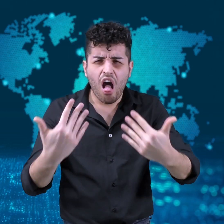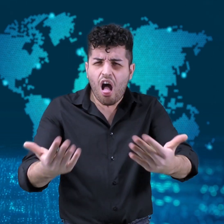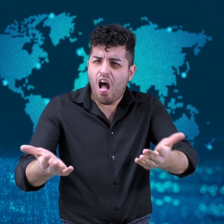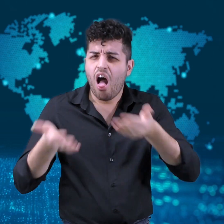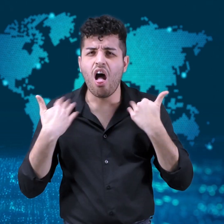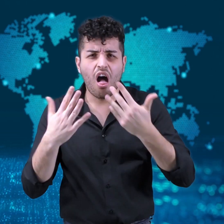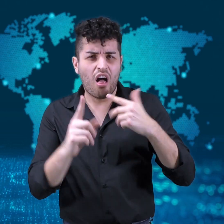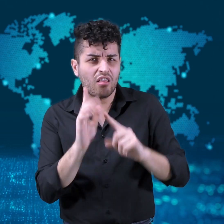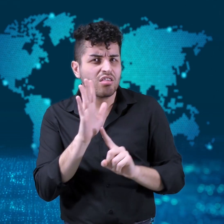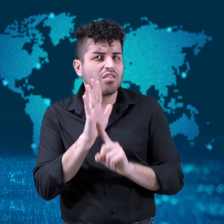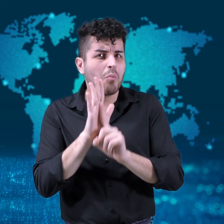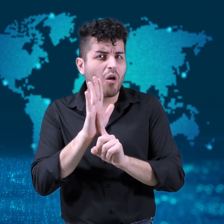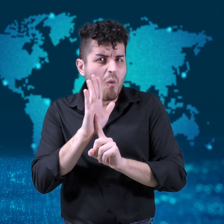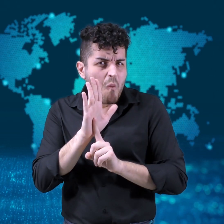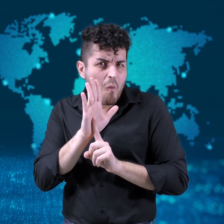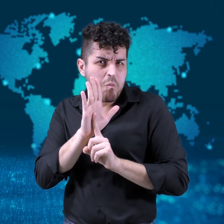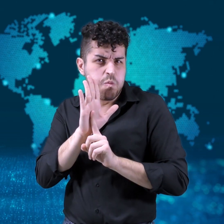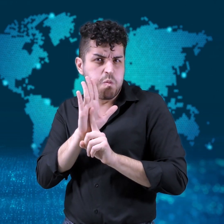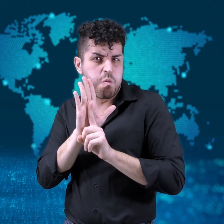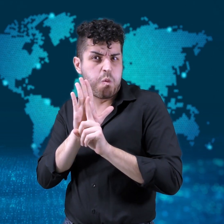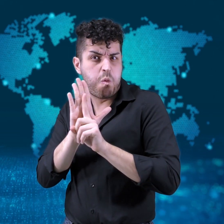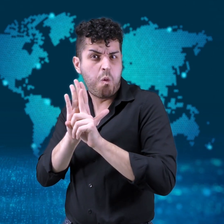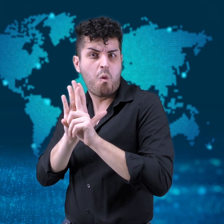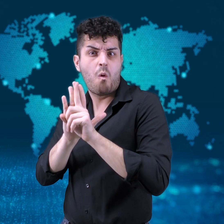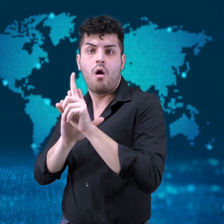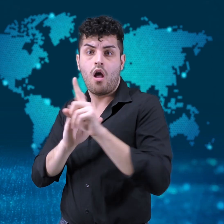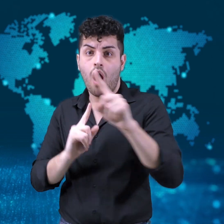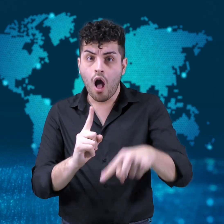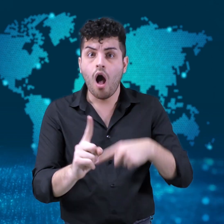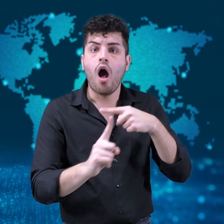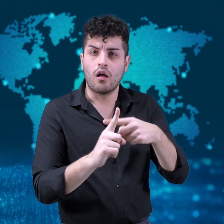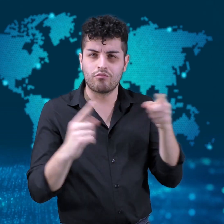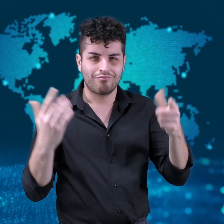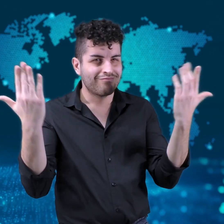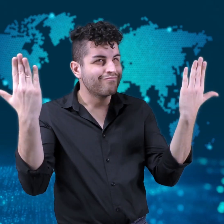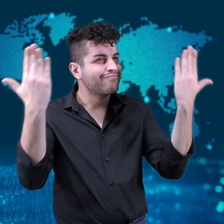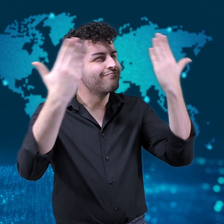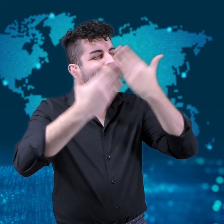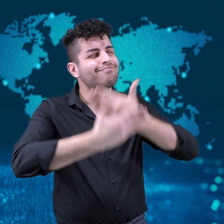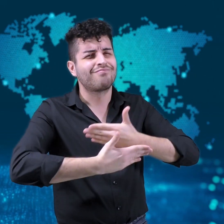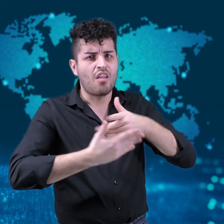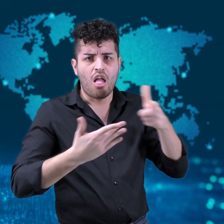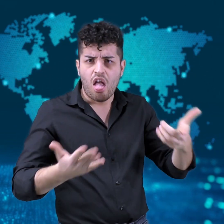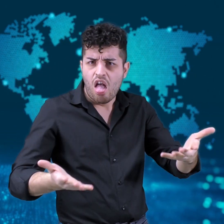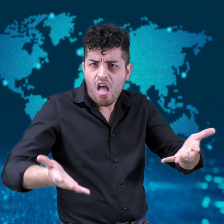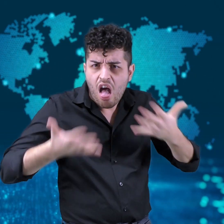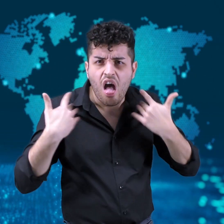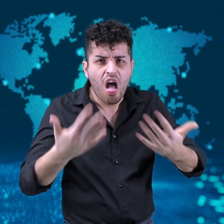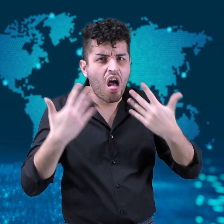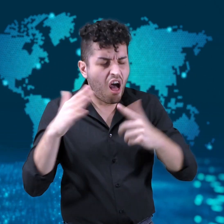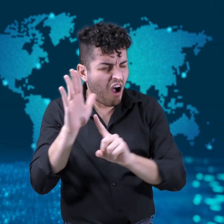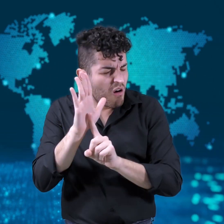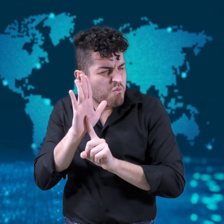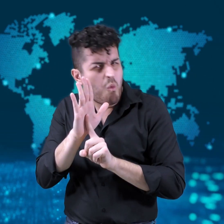heatwave and record-breaking night time temperature.